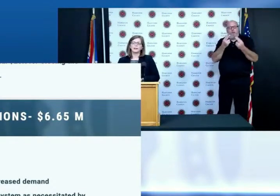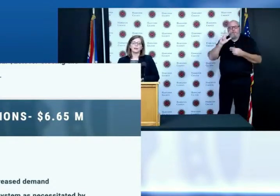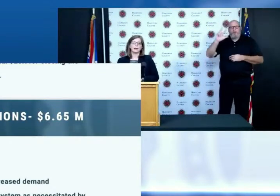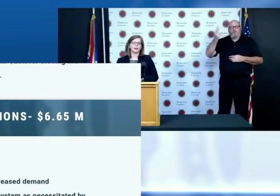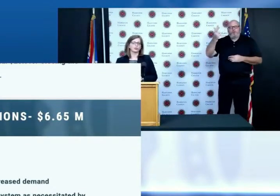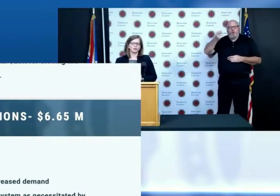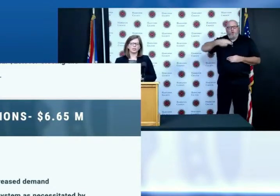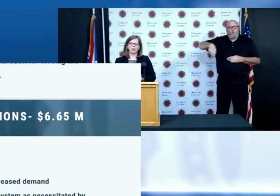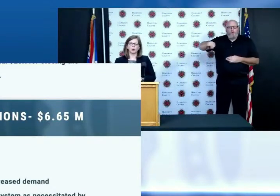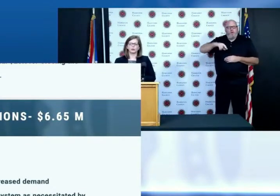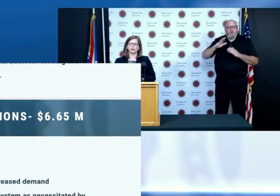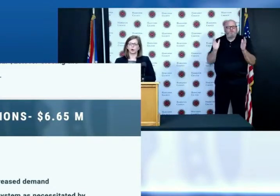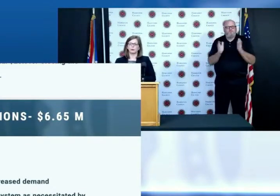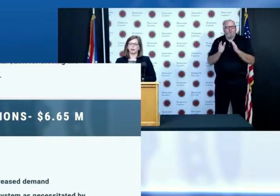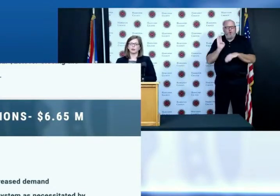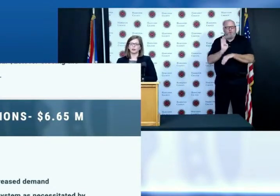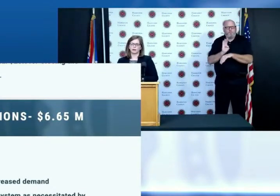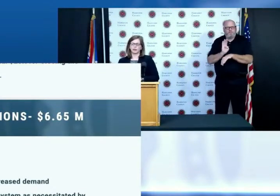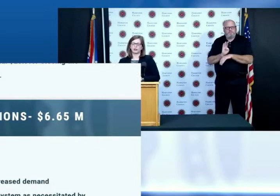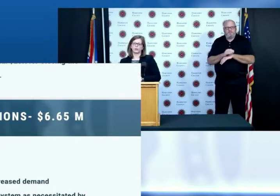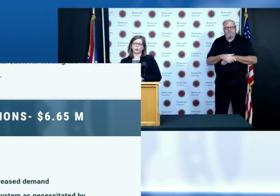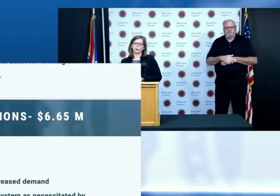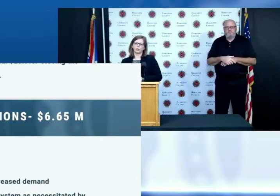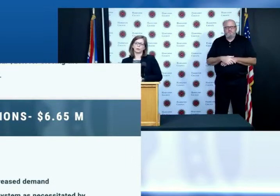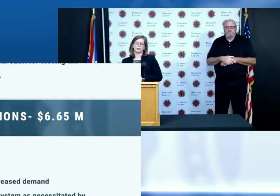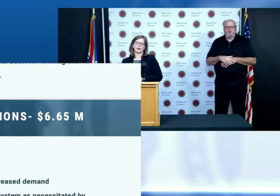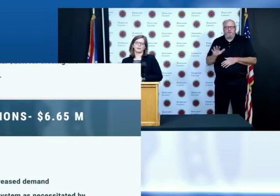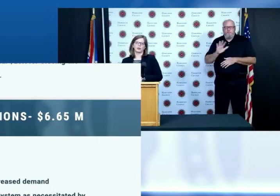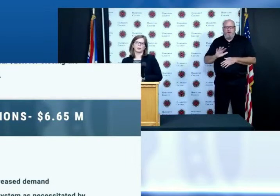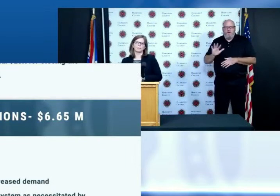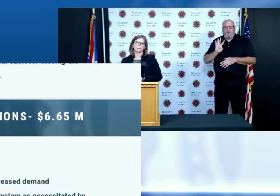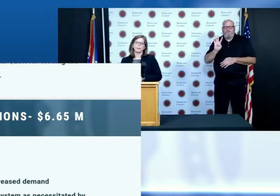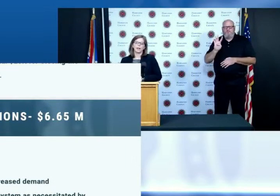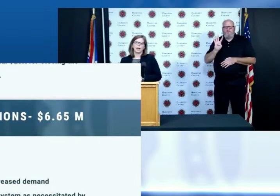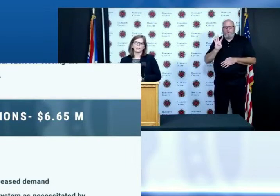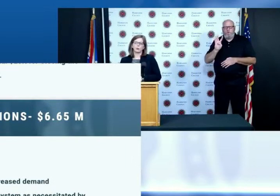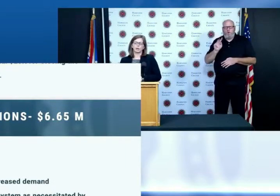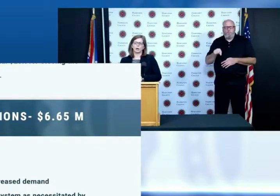the amount of just a little over 4 million you can see here 4.35 million I think we can all